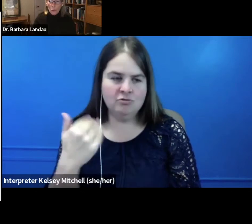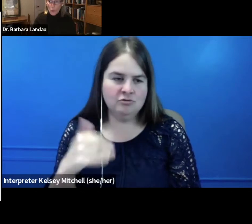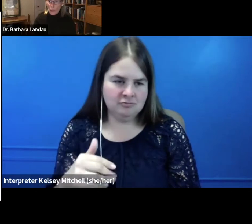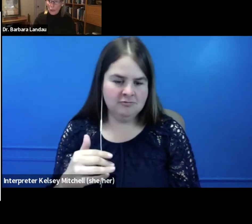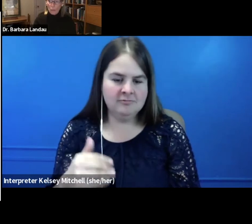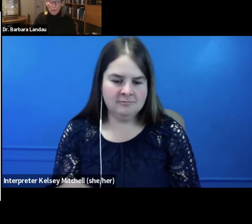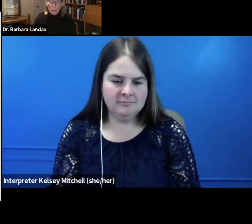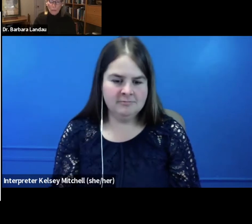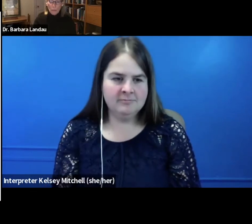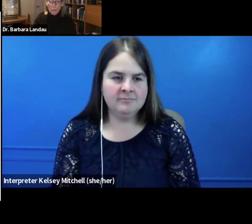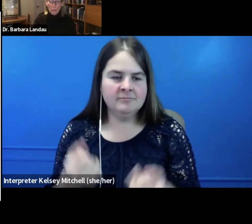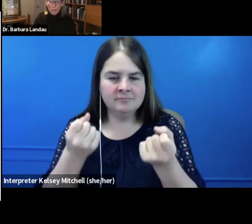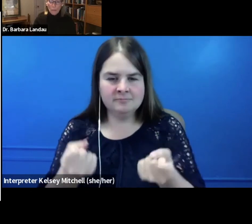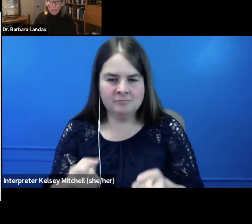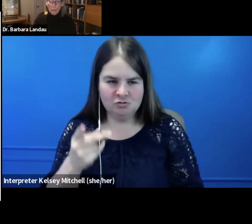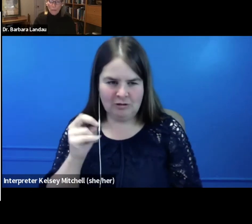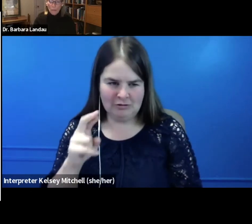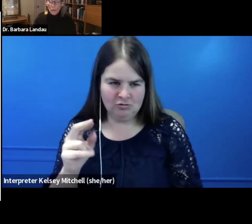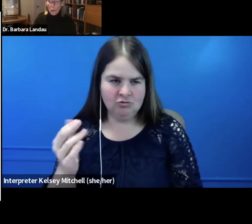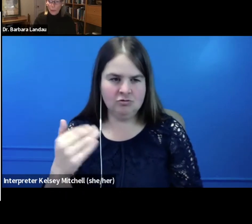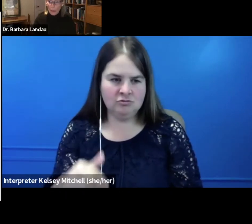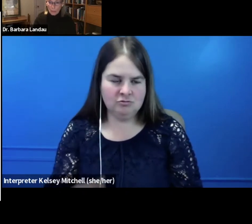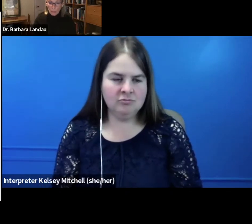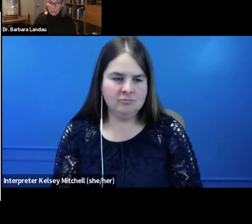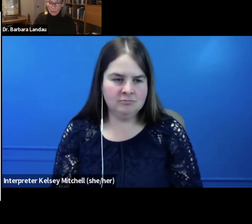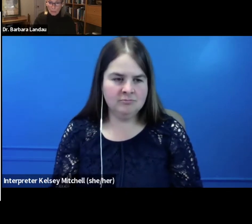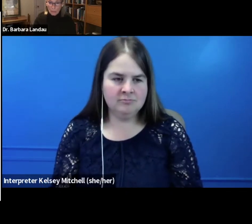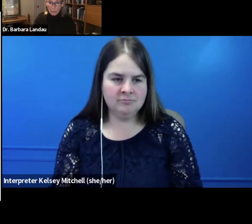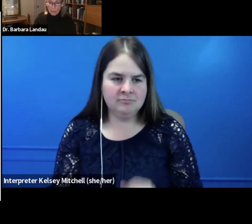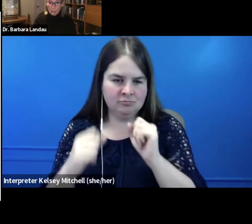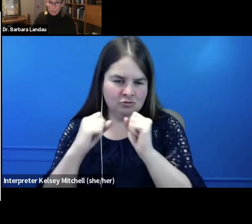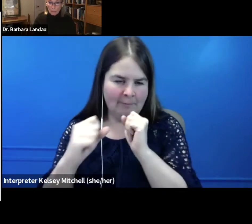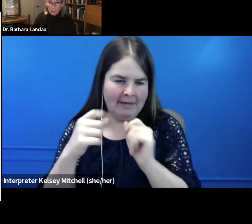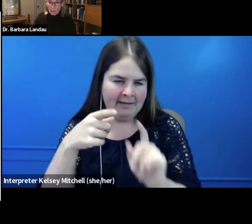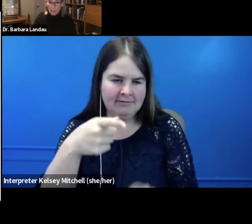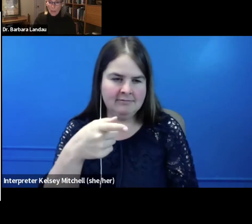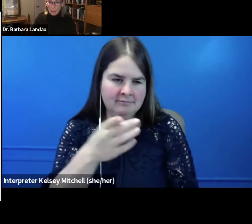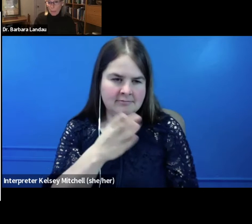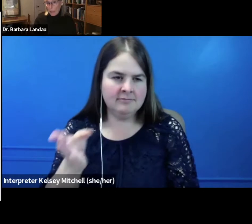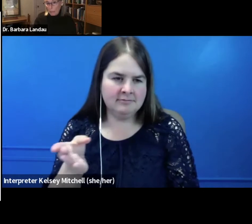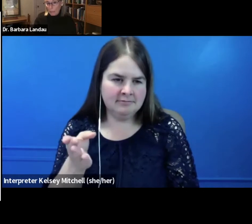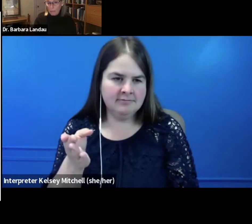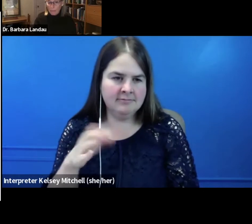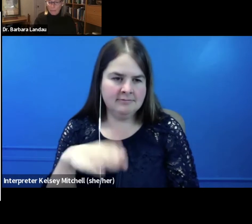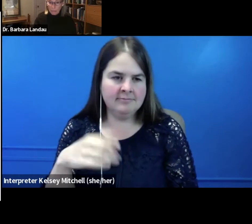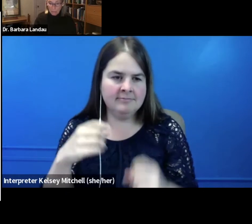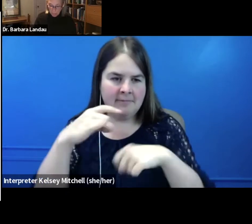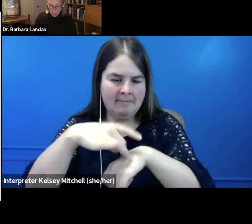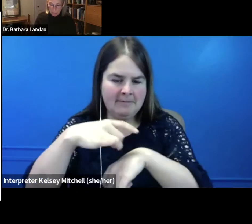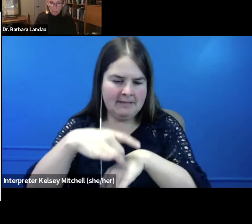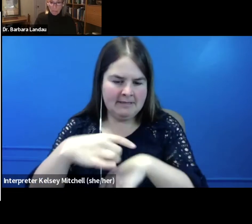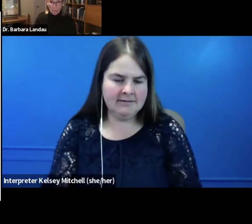dresser trumpet